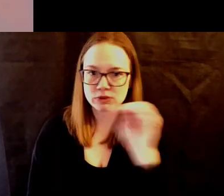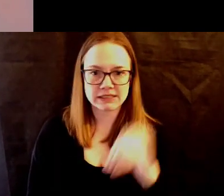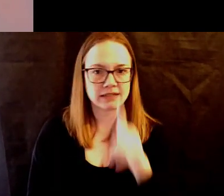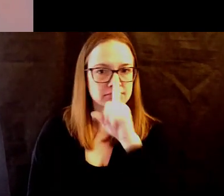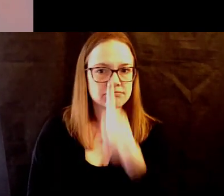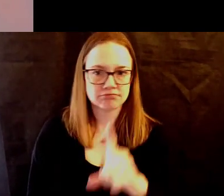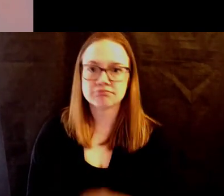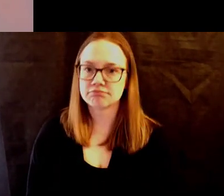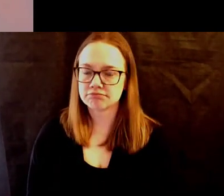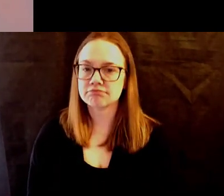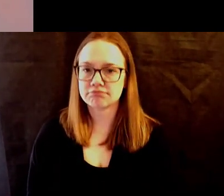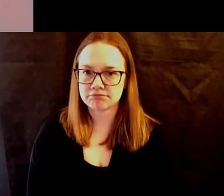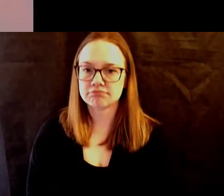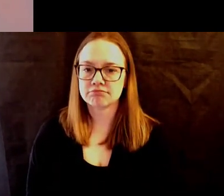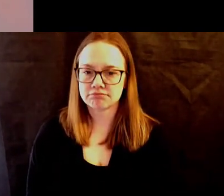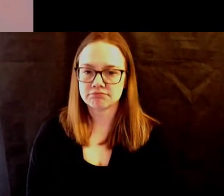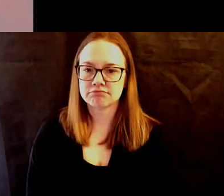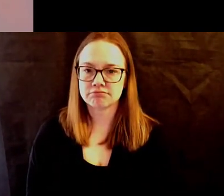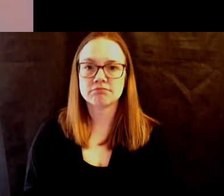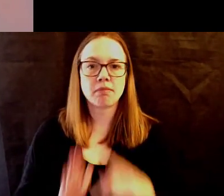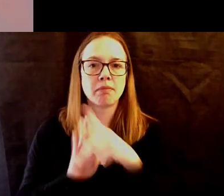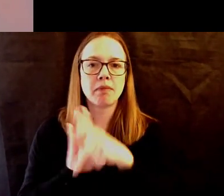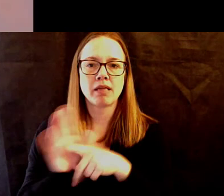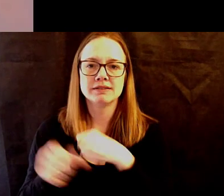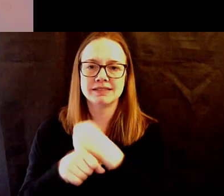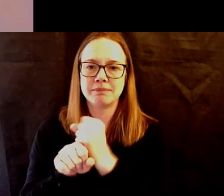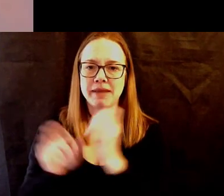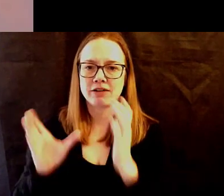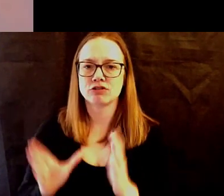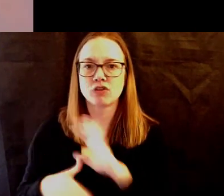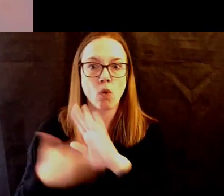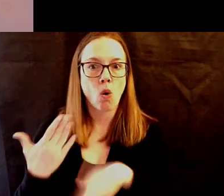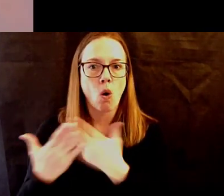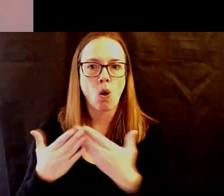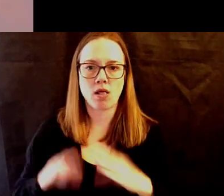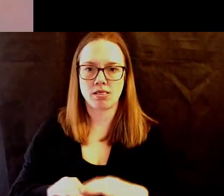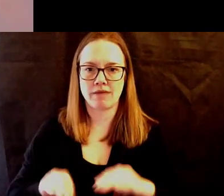policy makers on all levels want to hear from constituents and from experts.